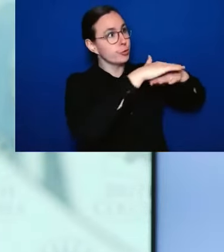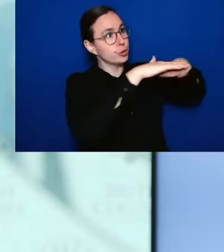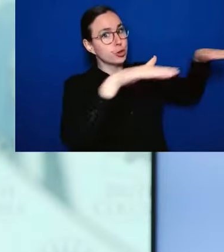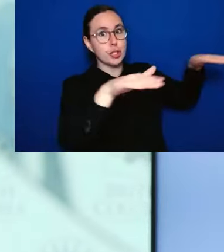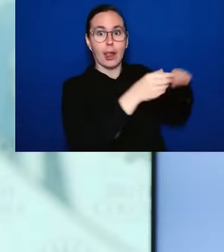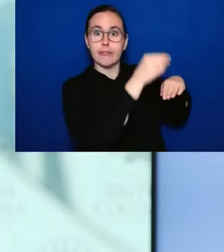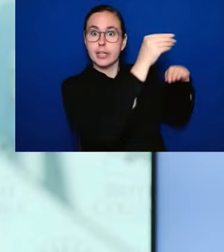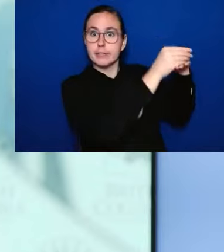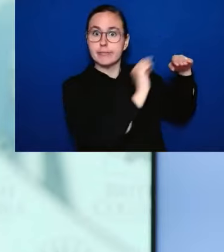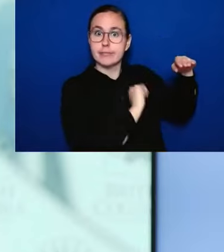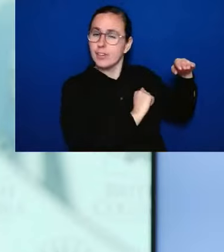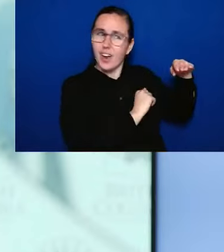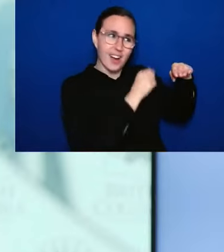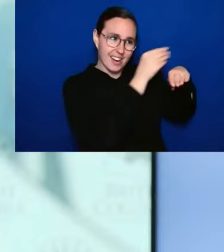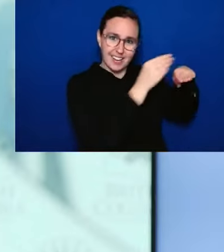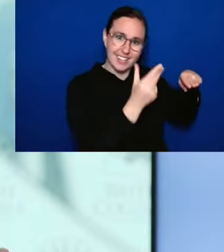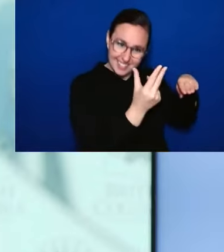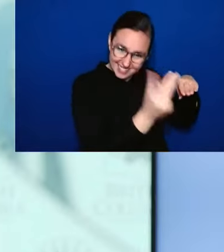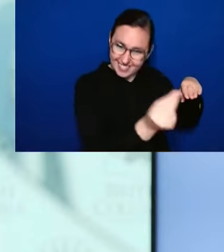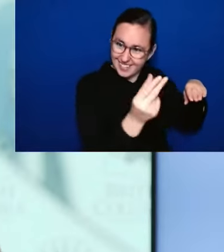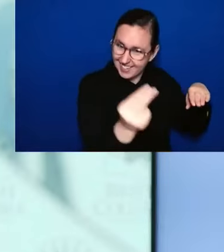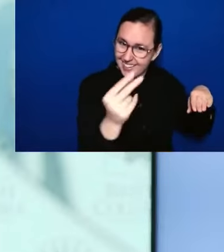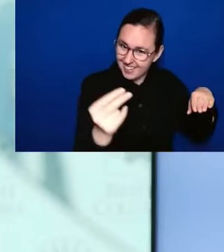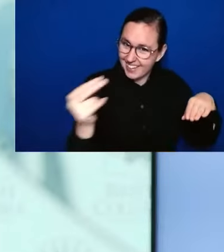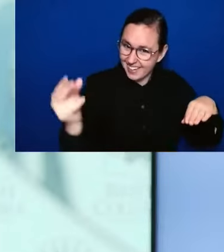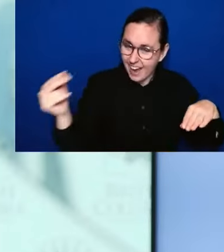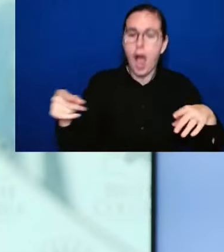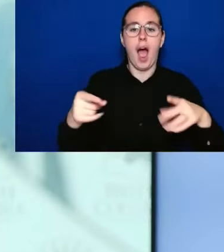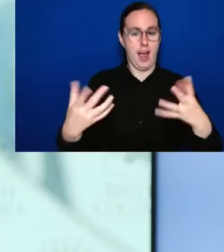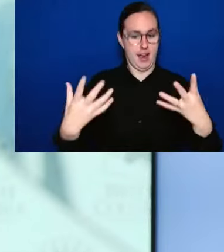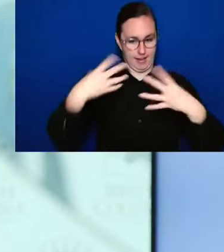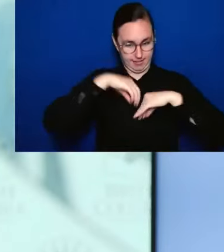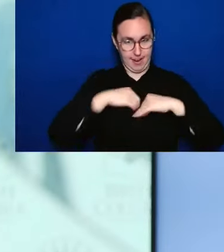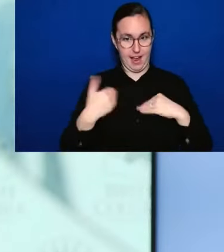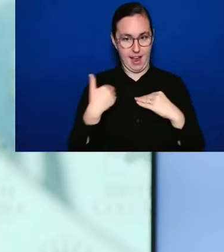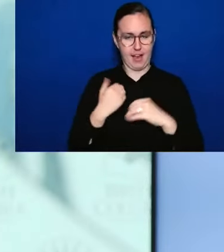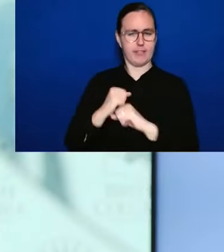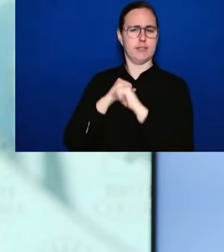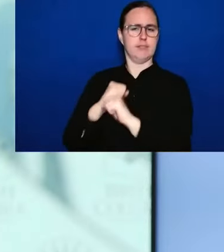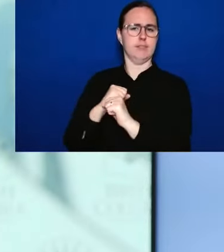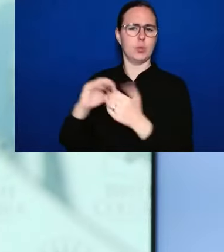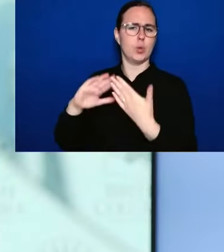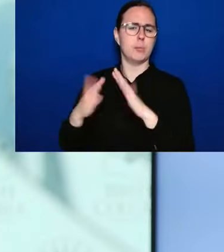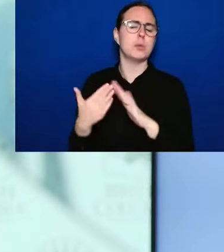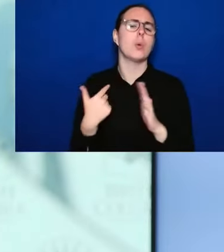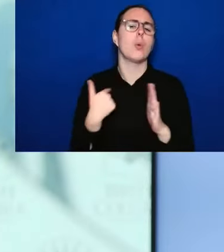community's health if we think of people who have worked there that said in healthcare over two